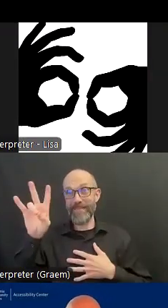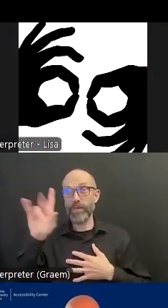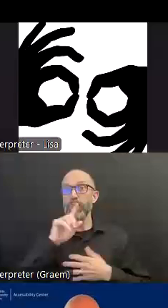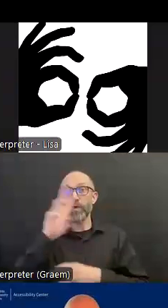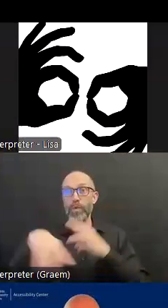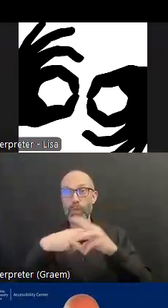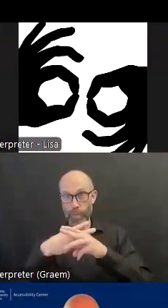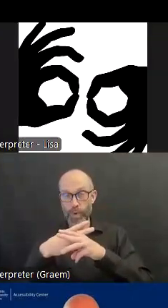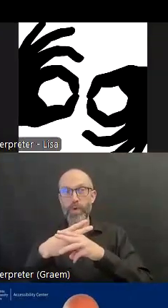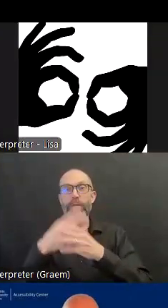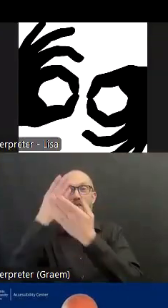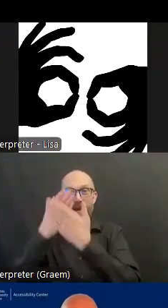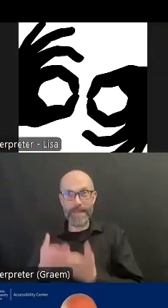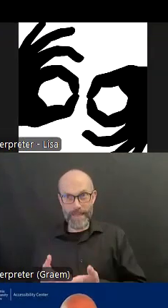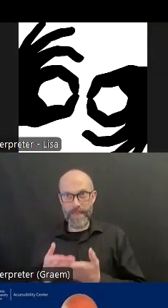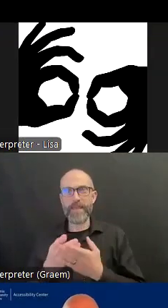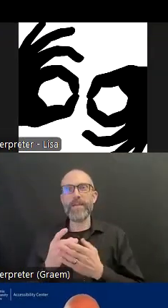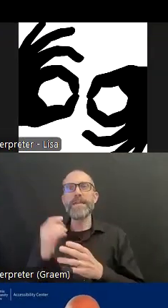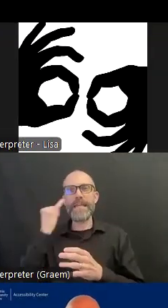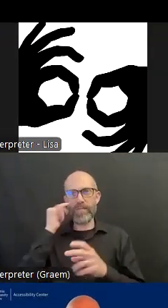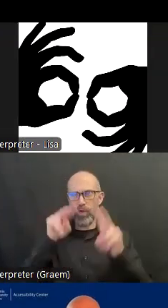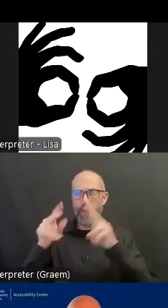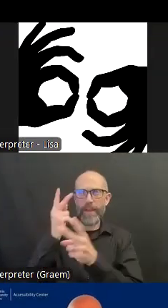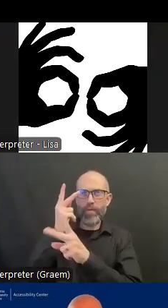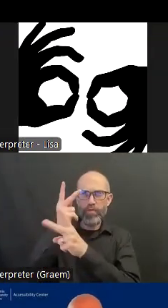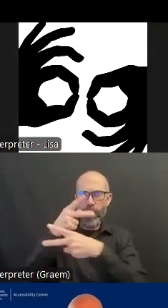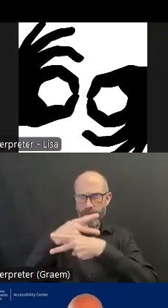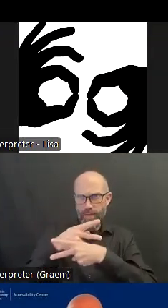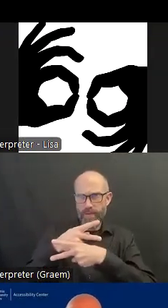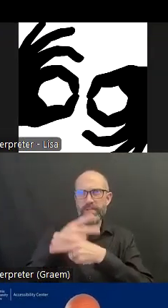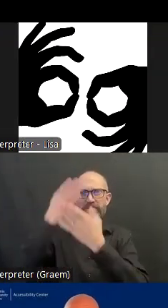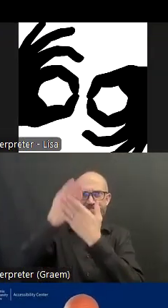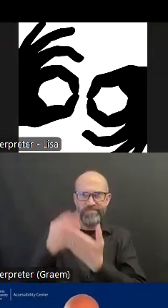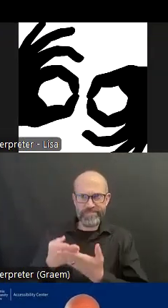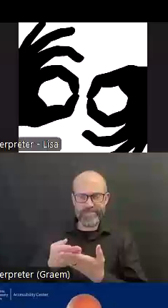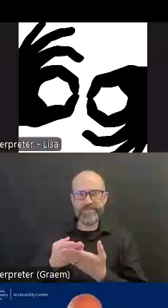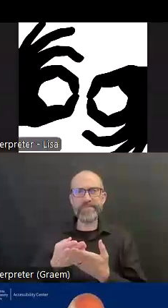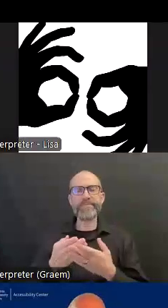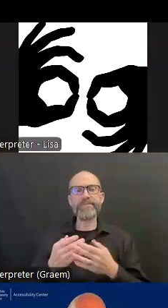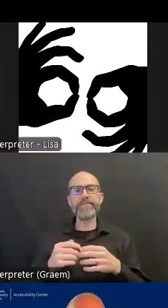of a product that you're looking at. These are ways to surface that.